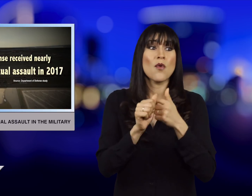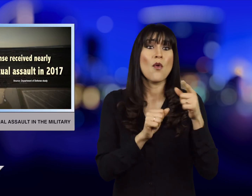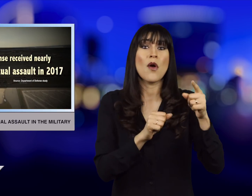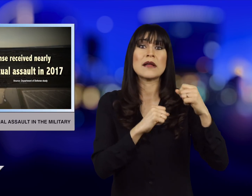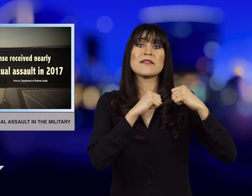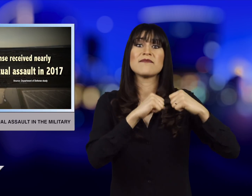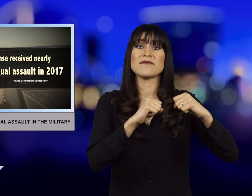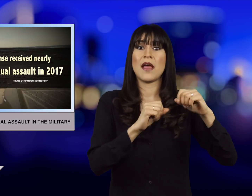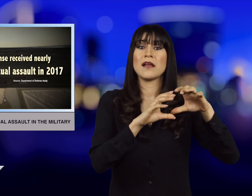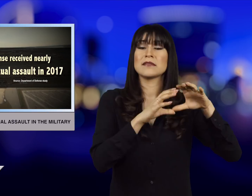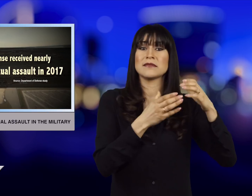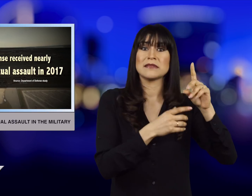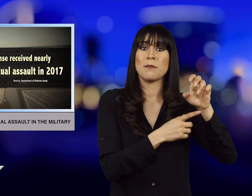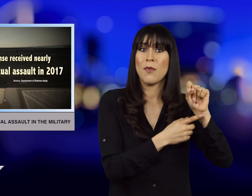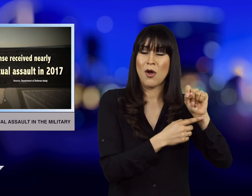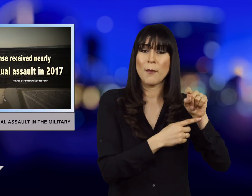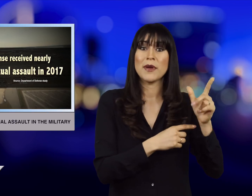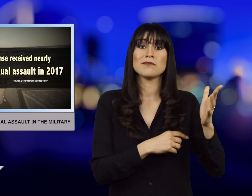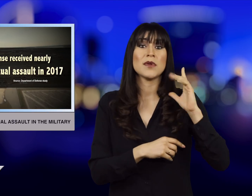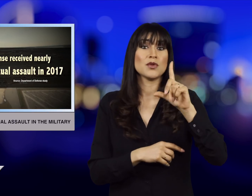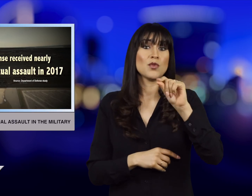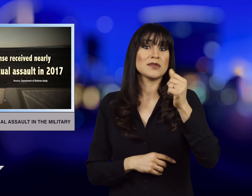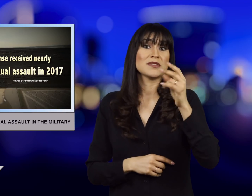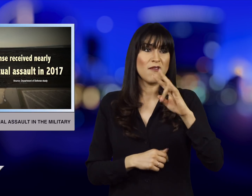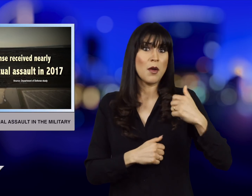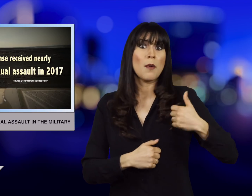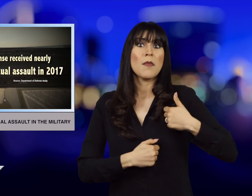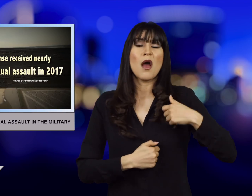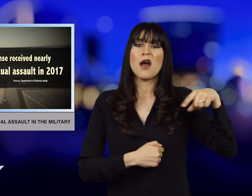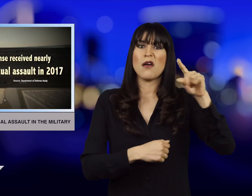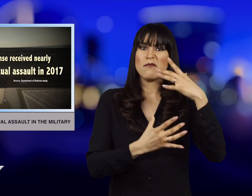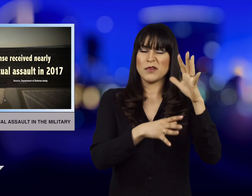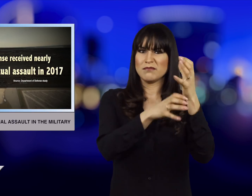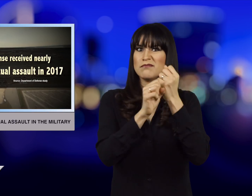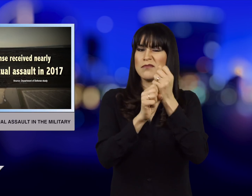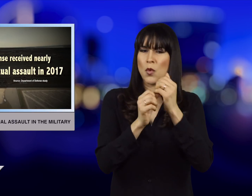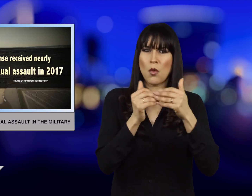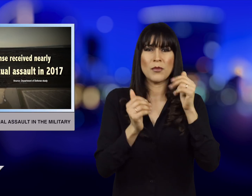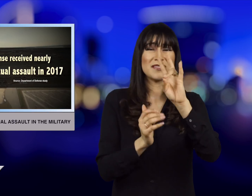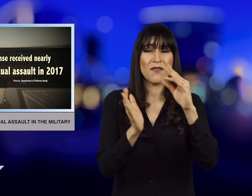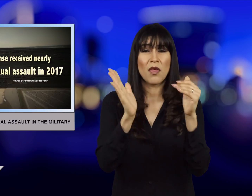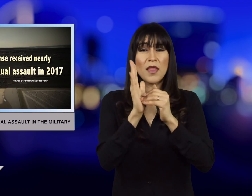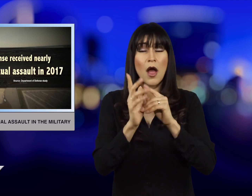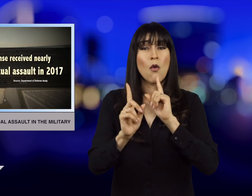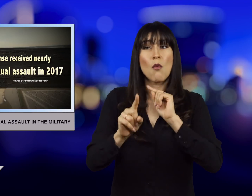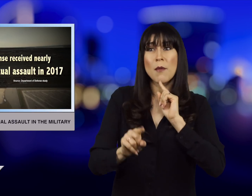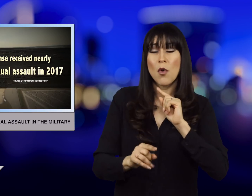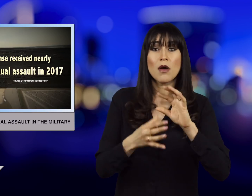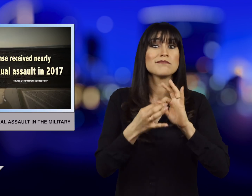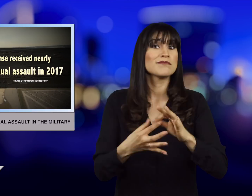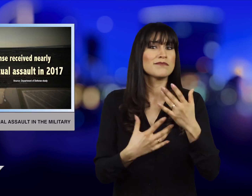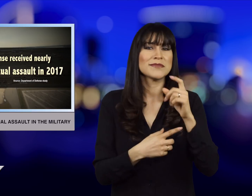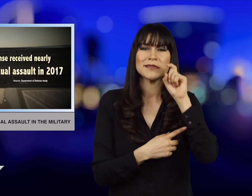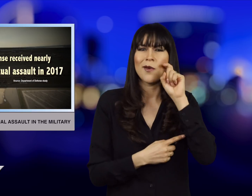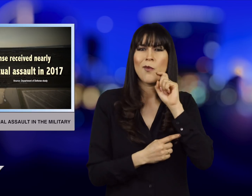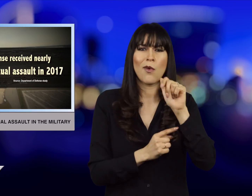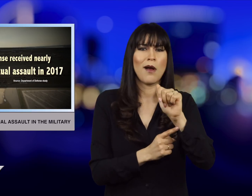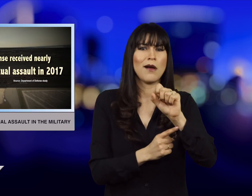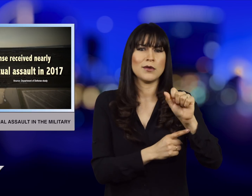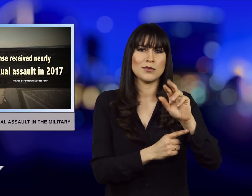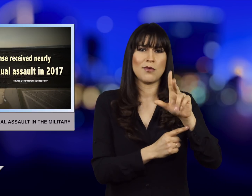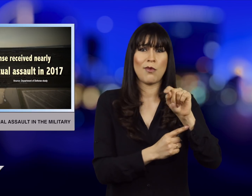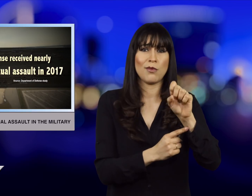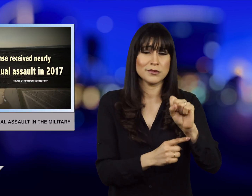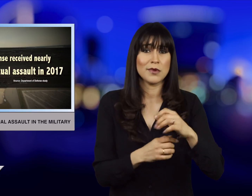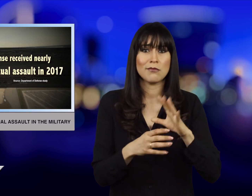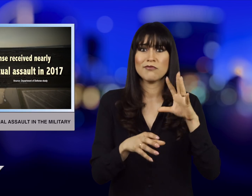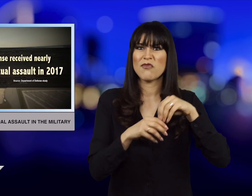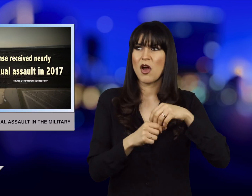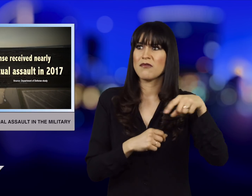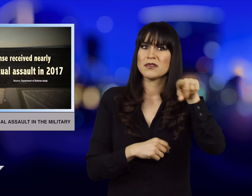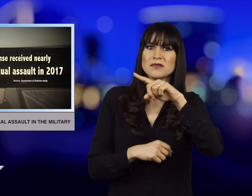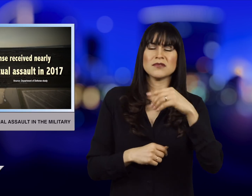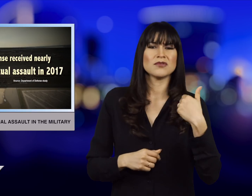According to the Department of Defense, in 2017 the military received nearly 7,000 reports